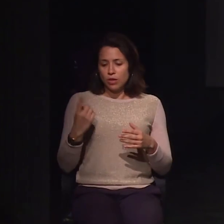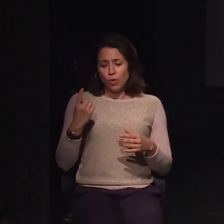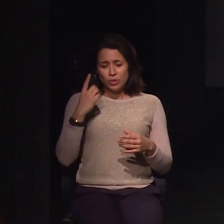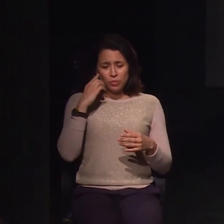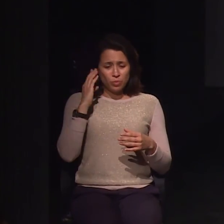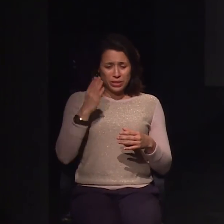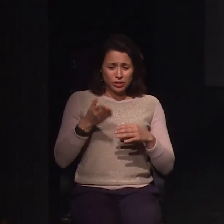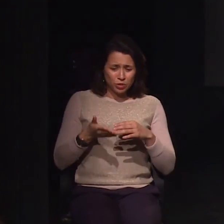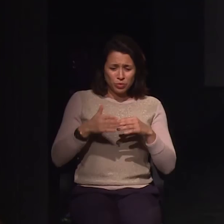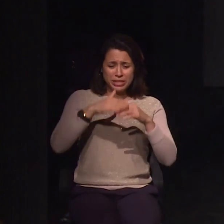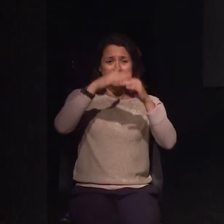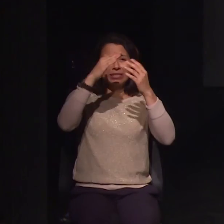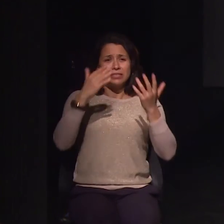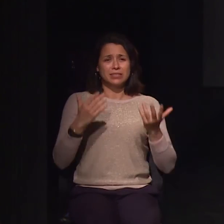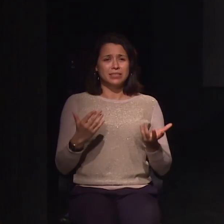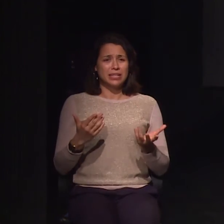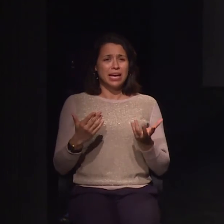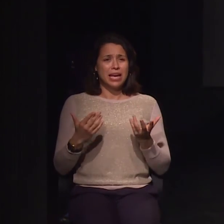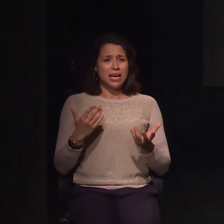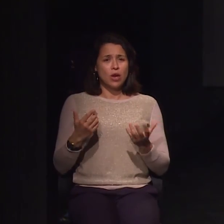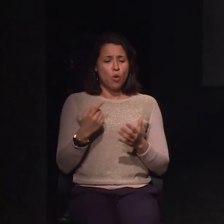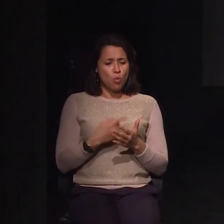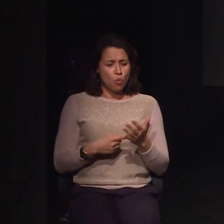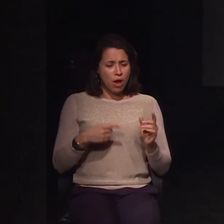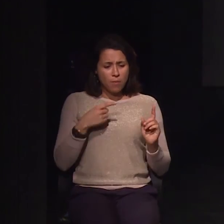At what point are there too many entrepreneurs, at what point are there too many dance companies,